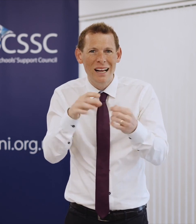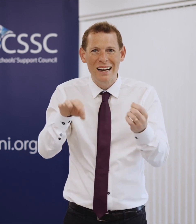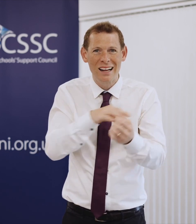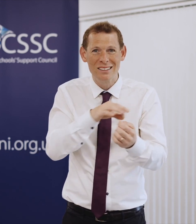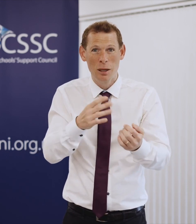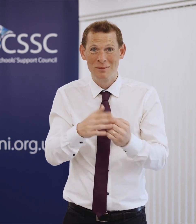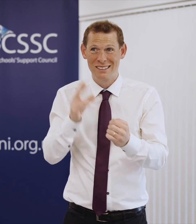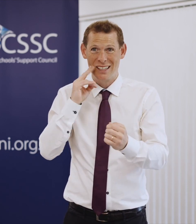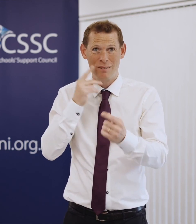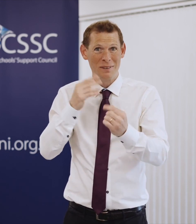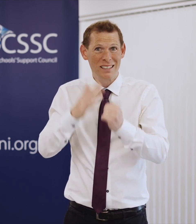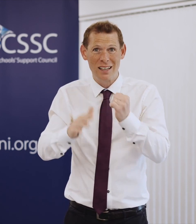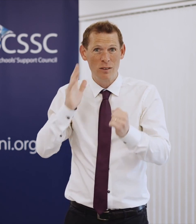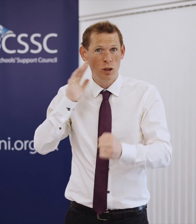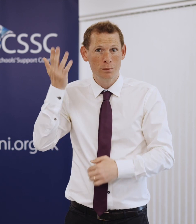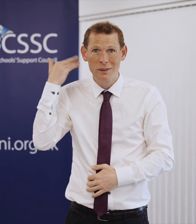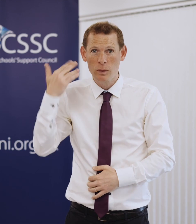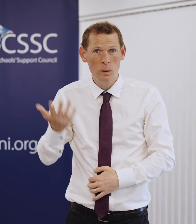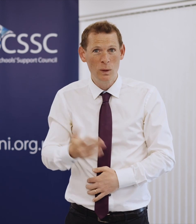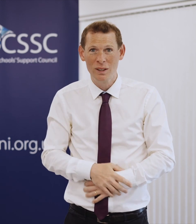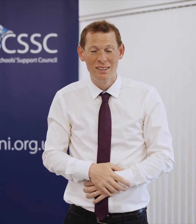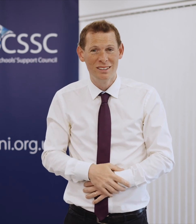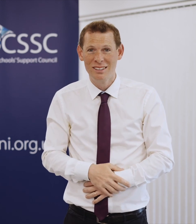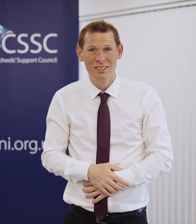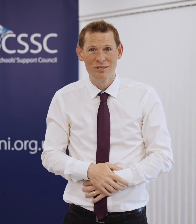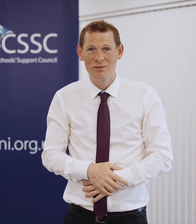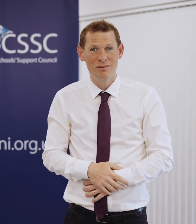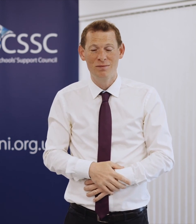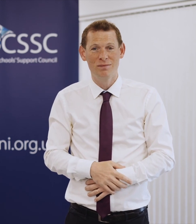and all the different instruments, but if you've never heard it before then.....